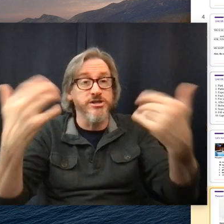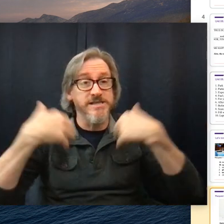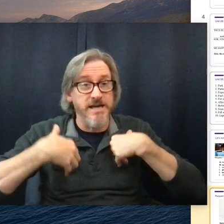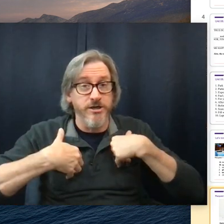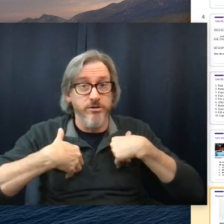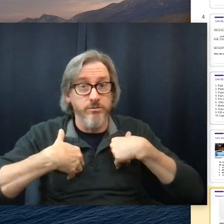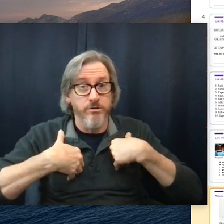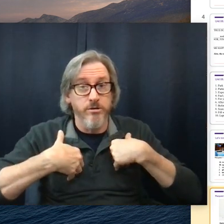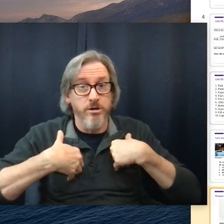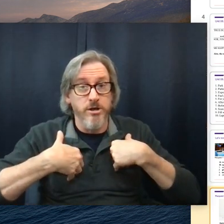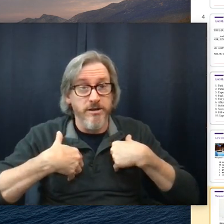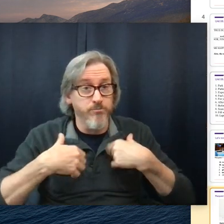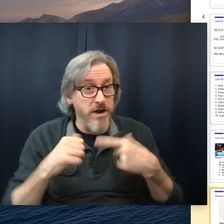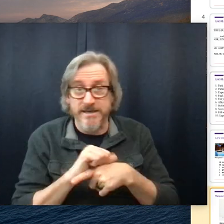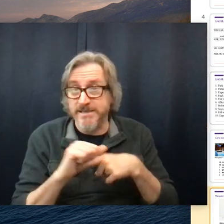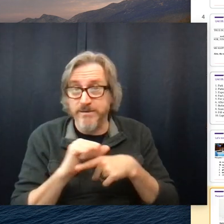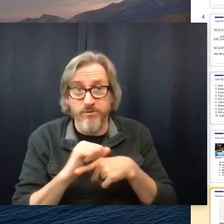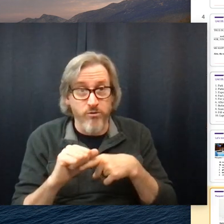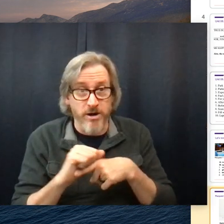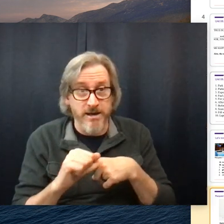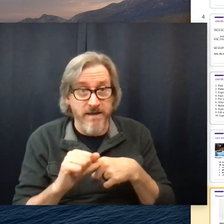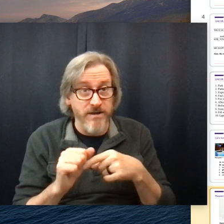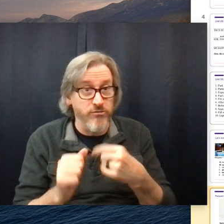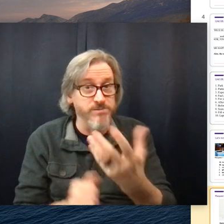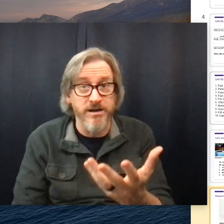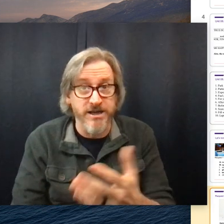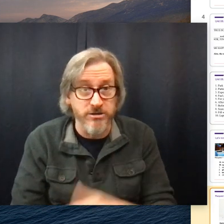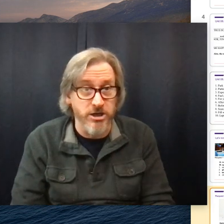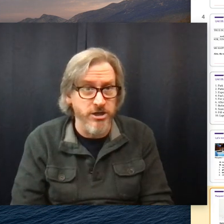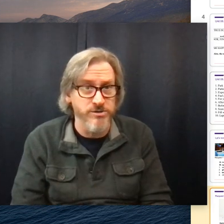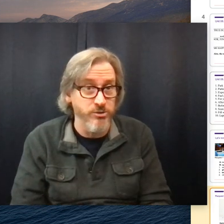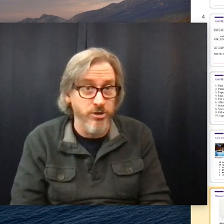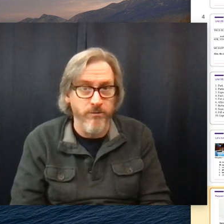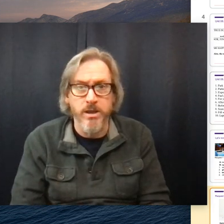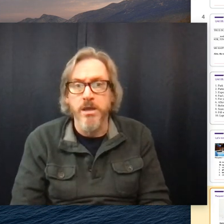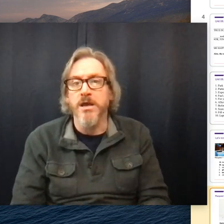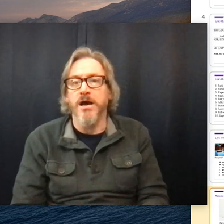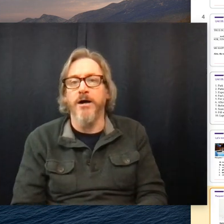going to sign to you practice it beforehand and then respond like you're talking to a zoom call